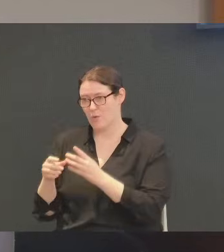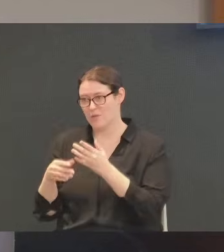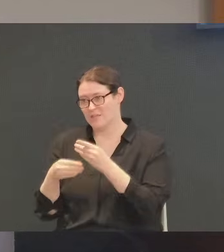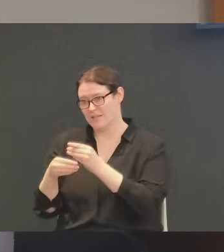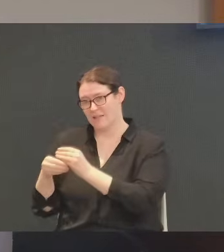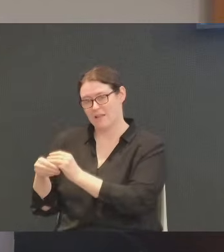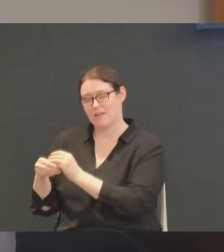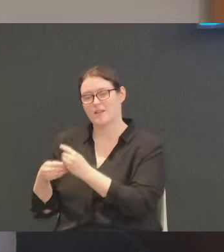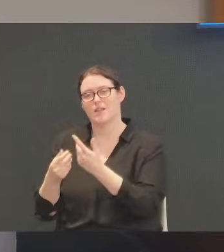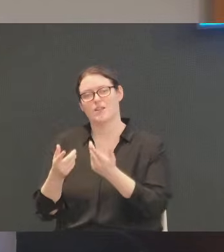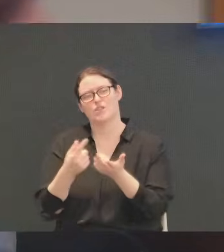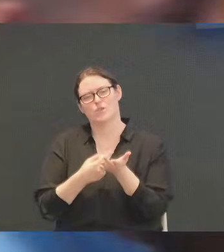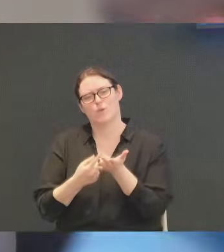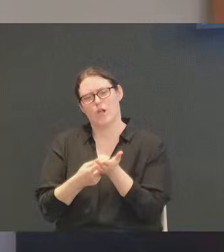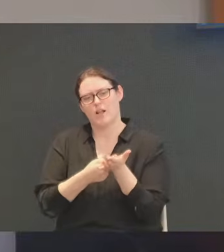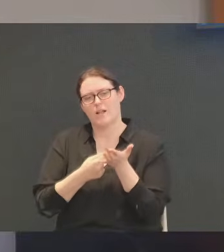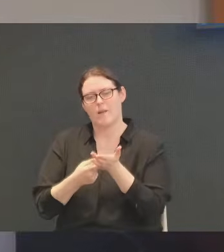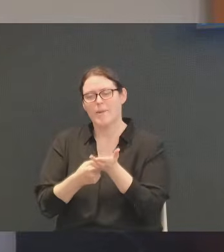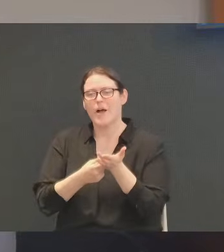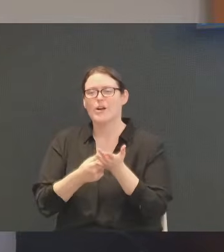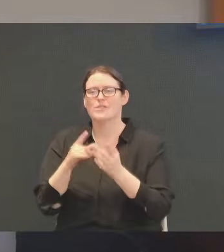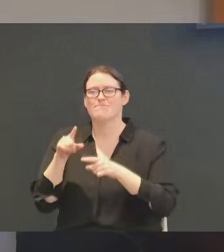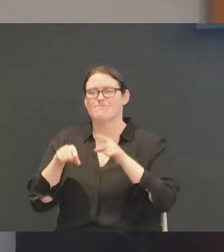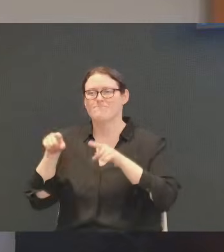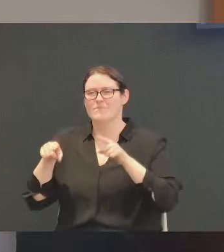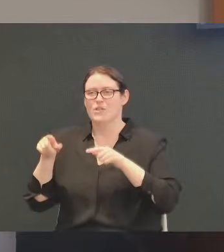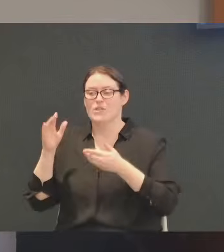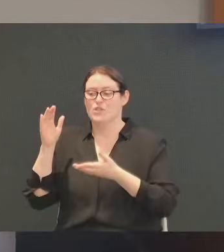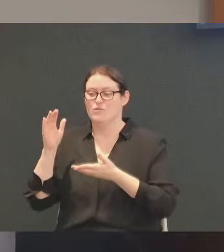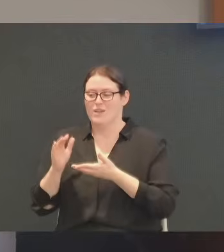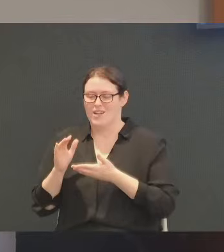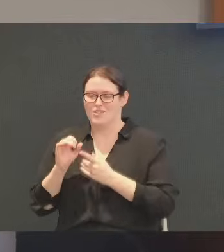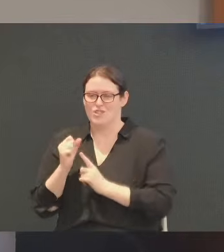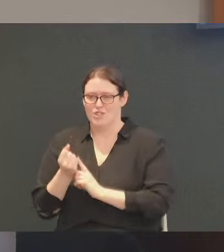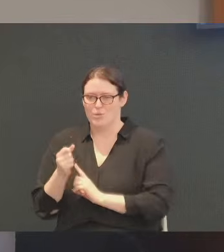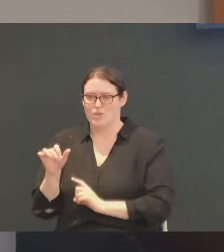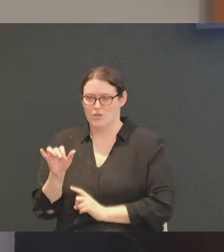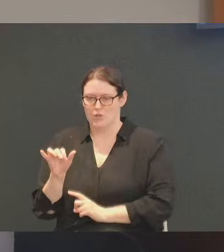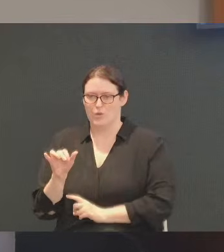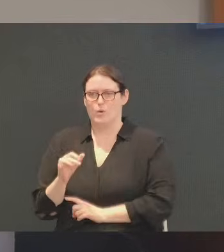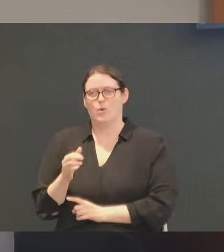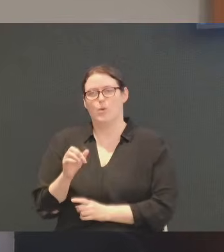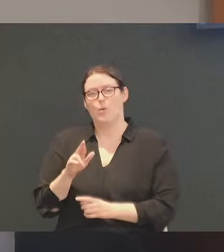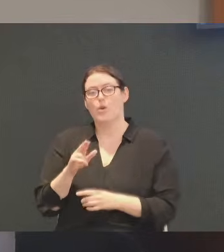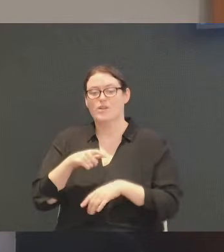the Commissioners talked about there's various reduction scenarios and various terms through